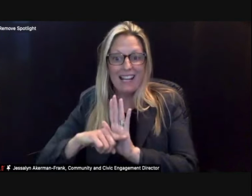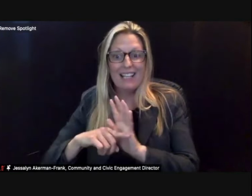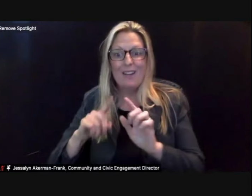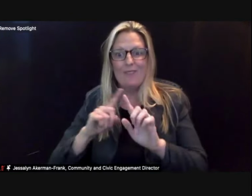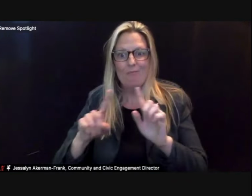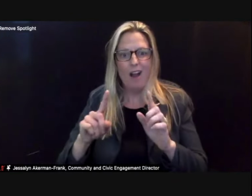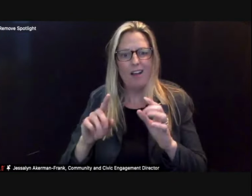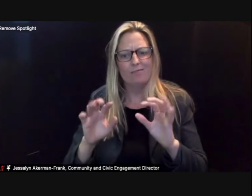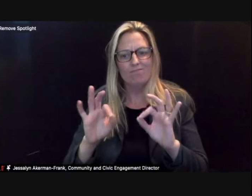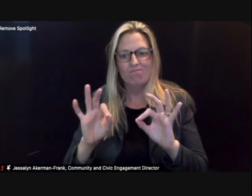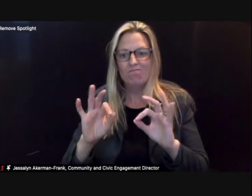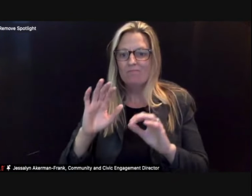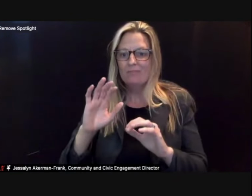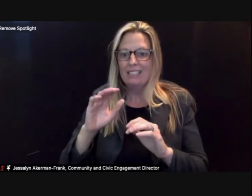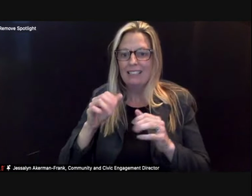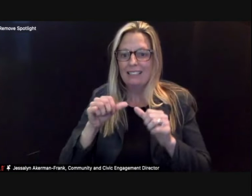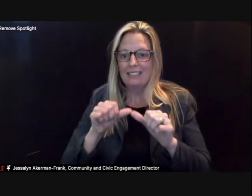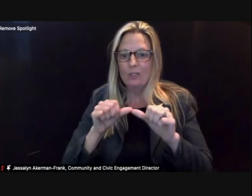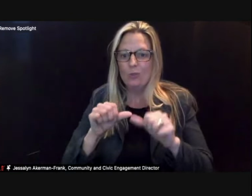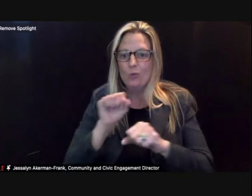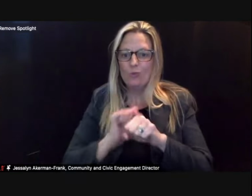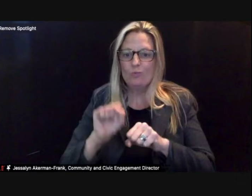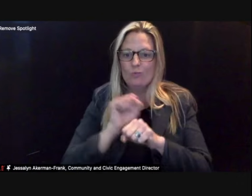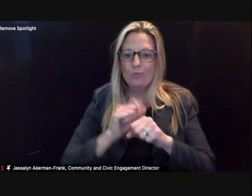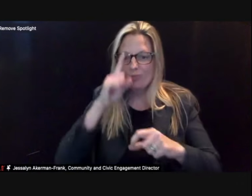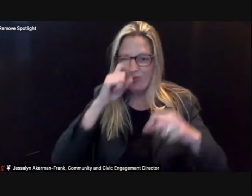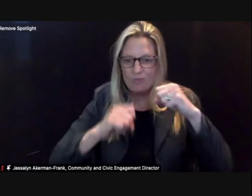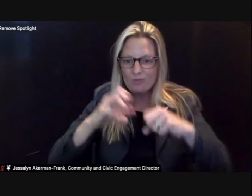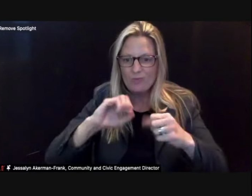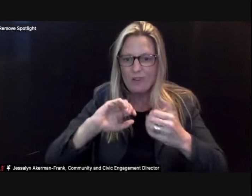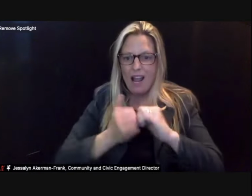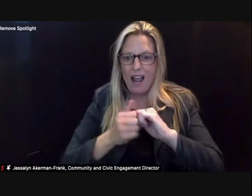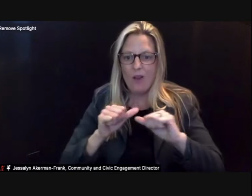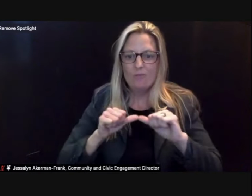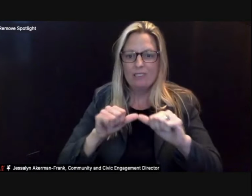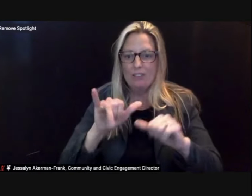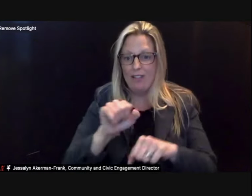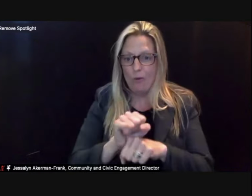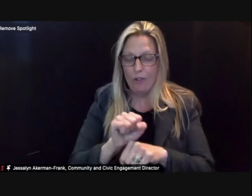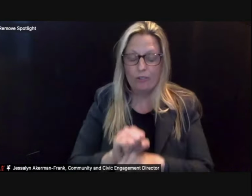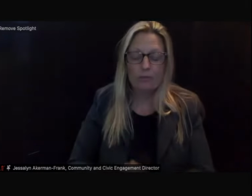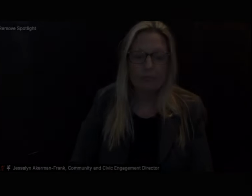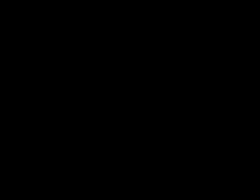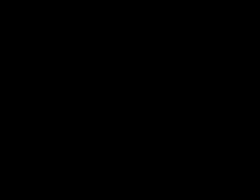There were positives and negatives but we continue to work and brainstorm for success.